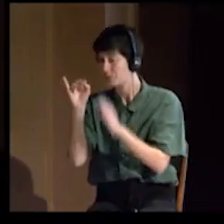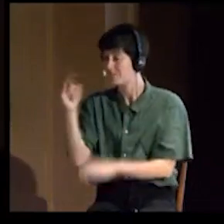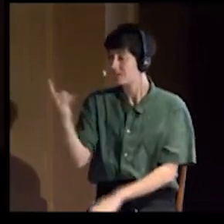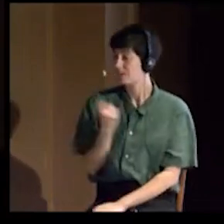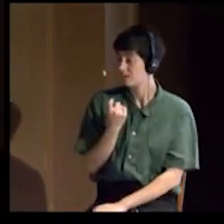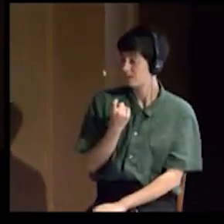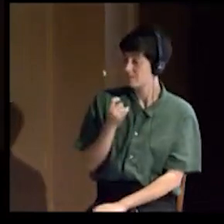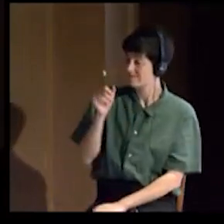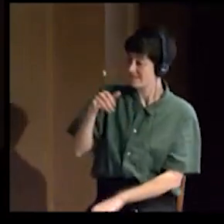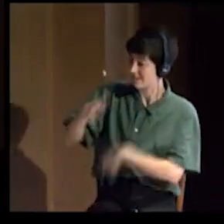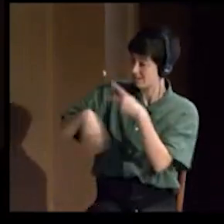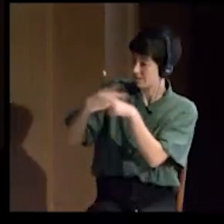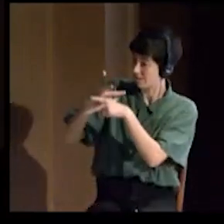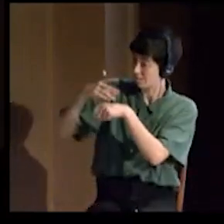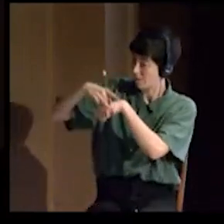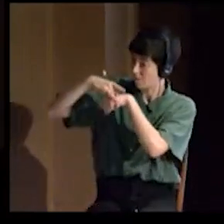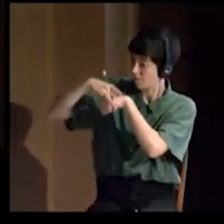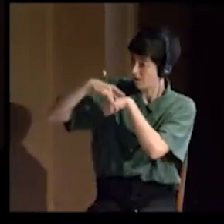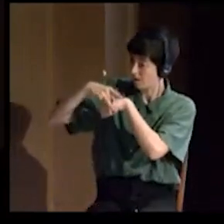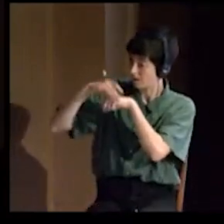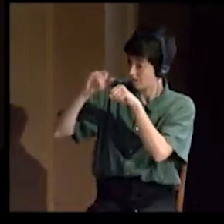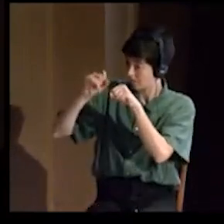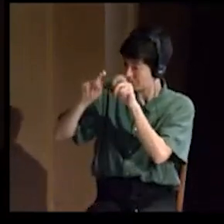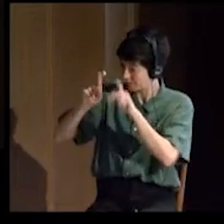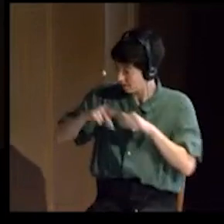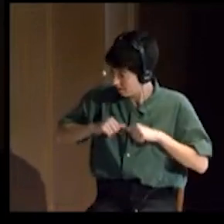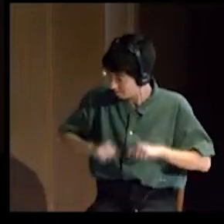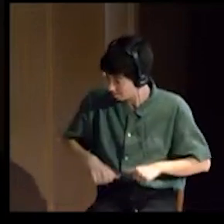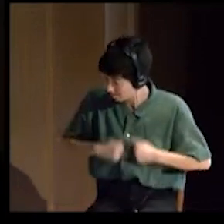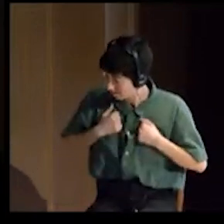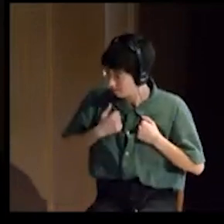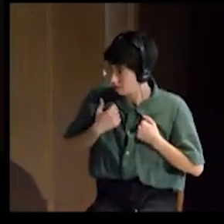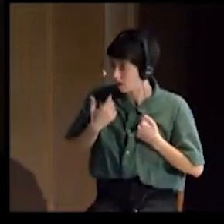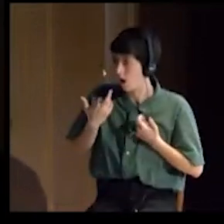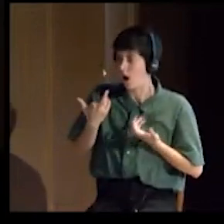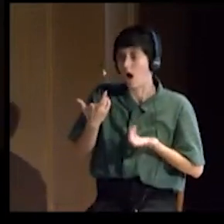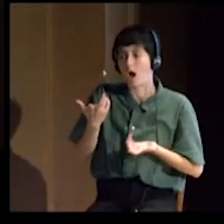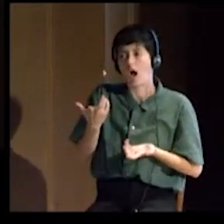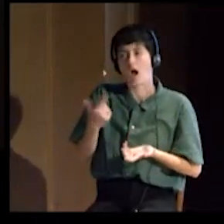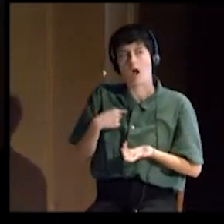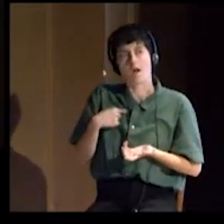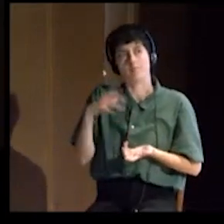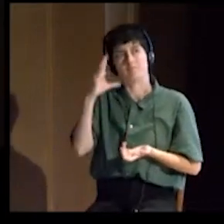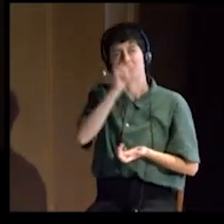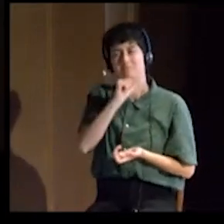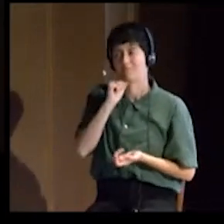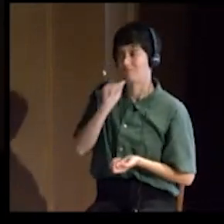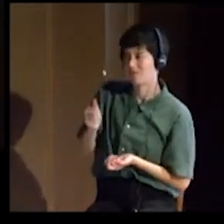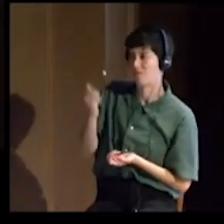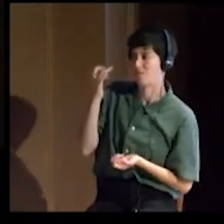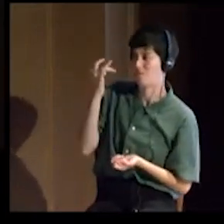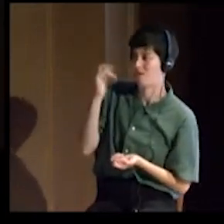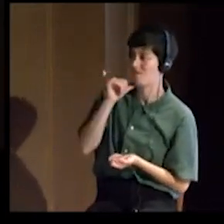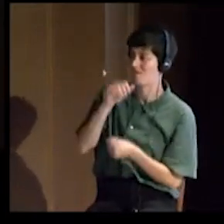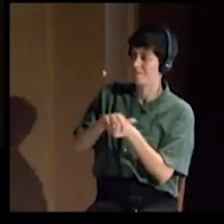Like there's probably not water for people there, would be my best guess. But yeah, [Audience Member] Water going down the, the subduction zones,